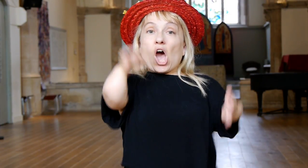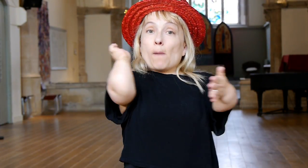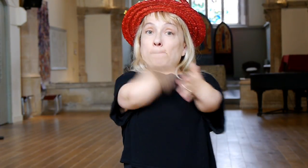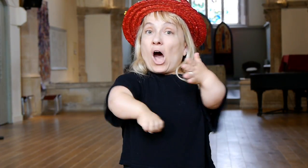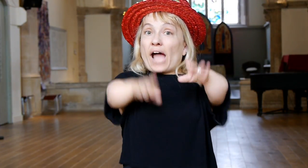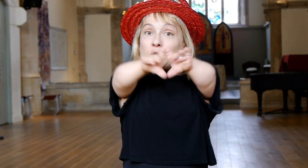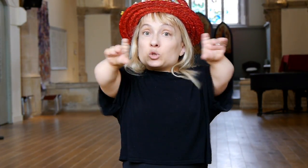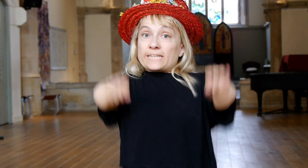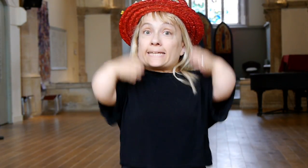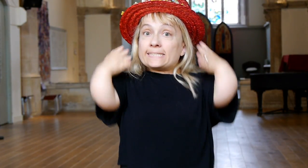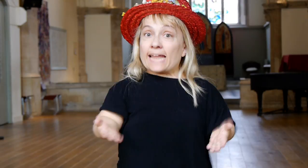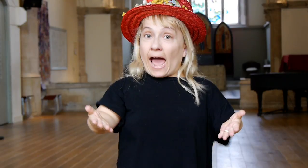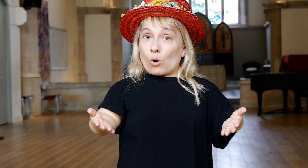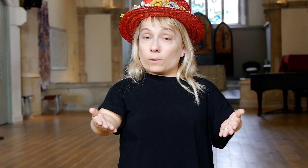Buy your tickets now!